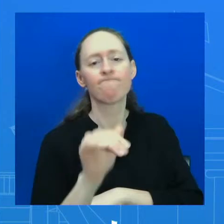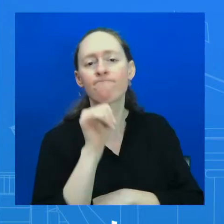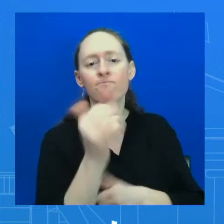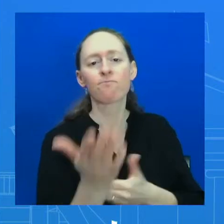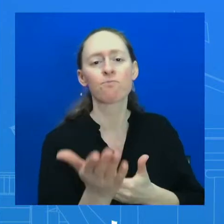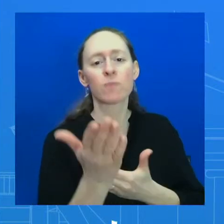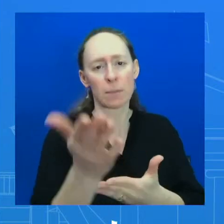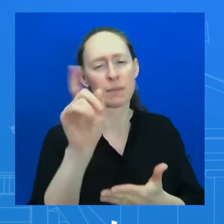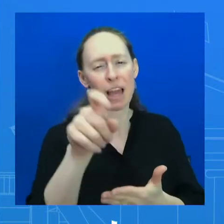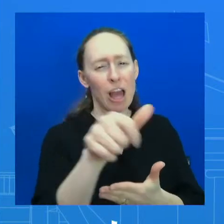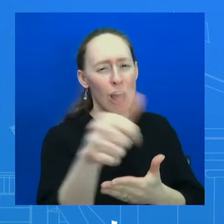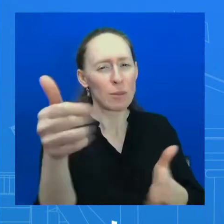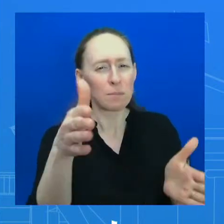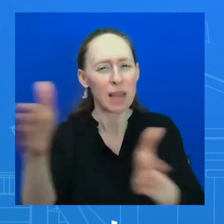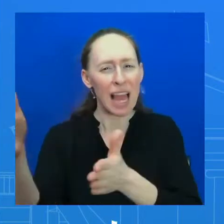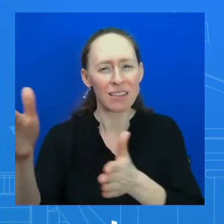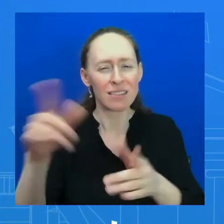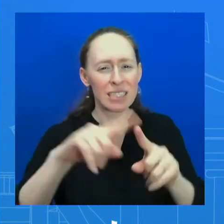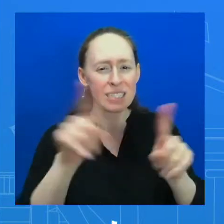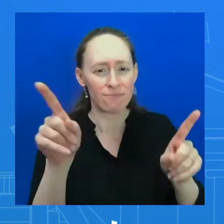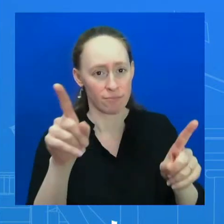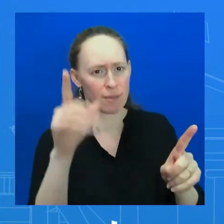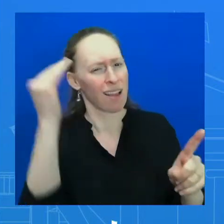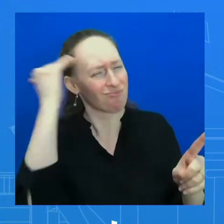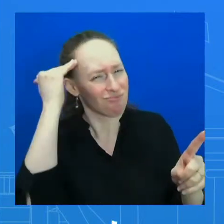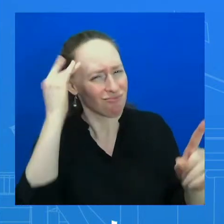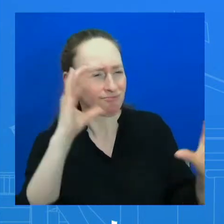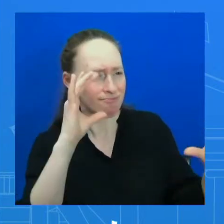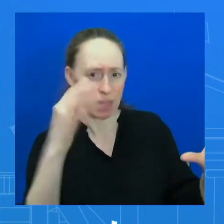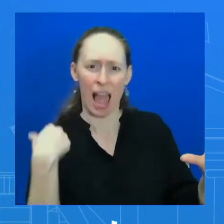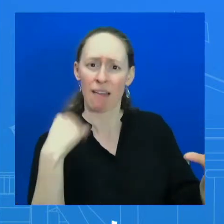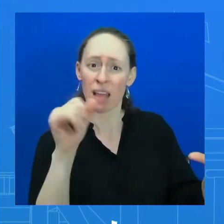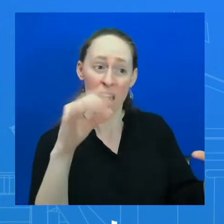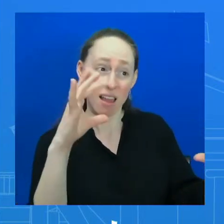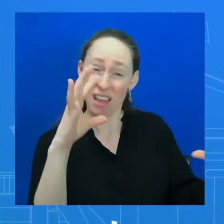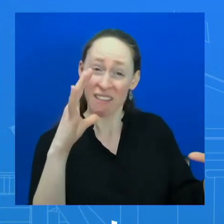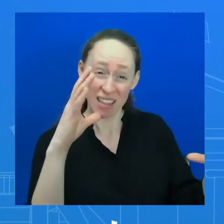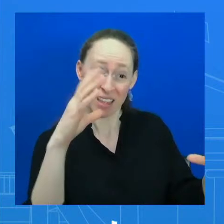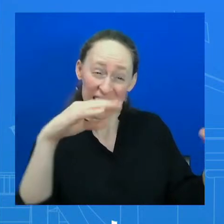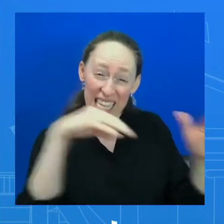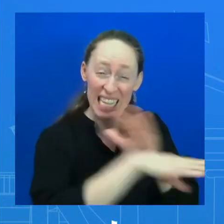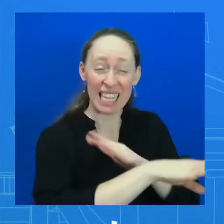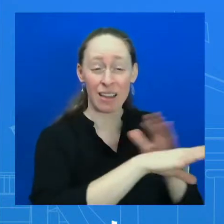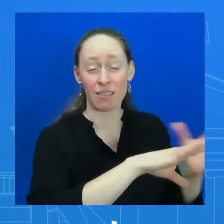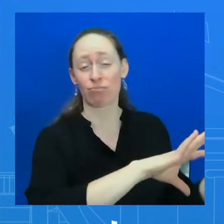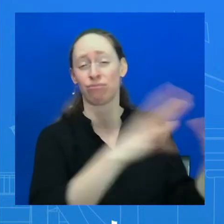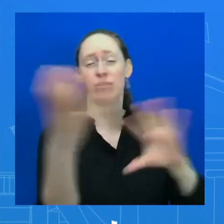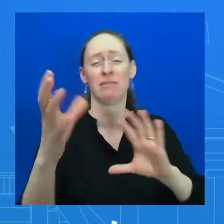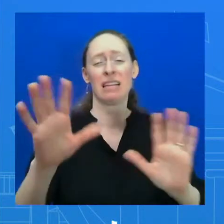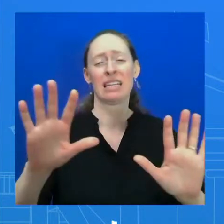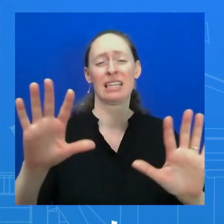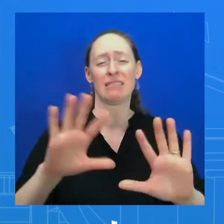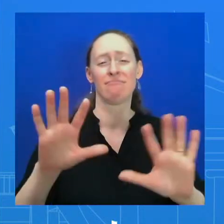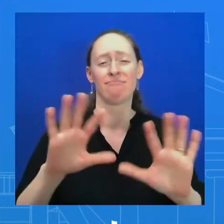That's why we had a meeting -- a virtual meeting on Monday. That's why we're going to have an in-person meeting with the Israeli government.